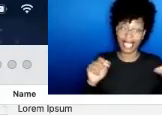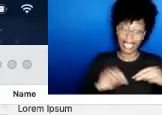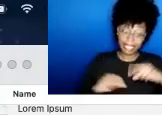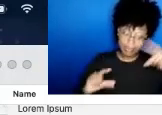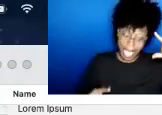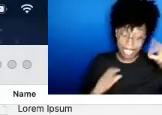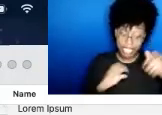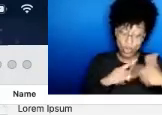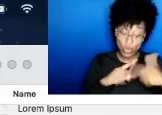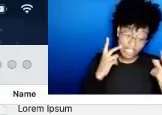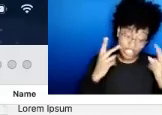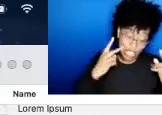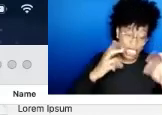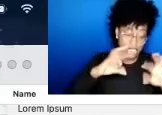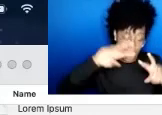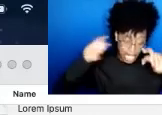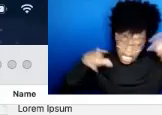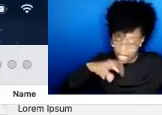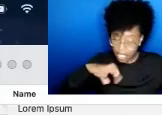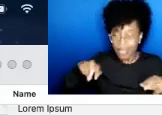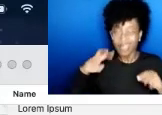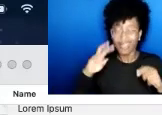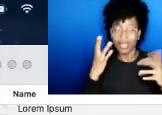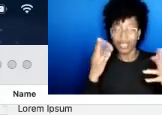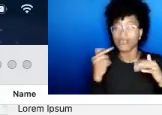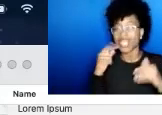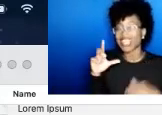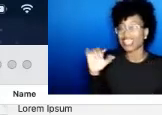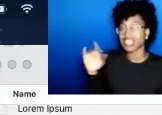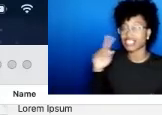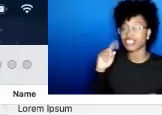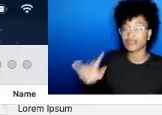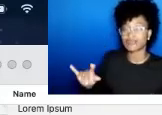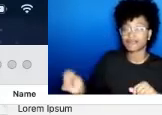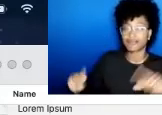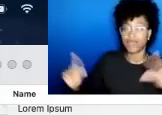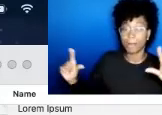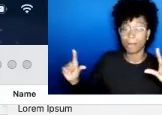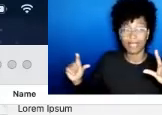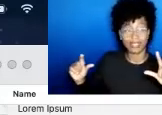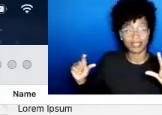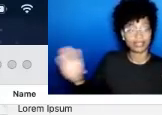up 07:09:52 . It should open in a separate tab.